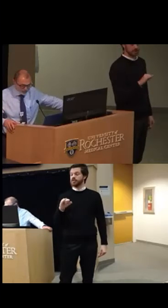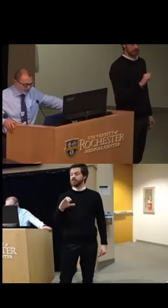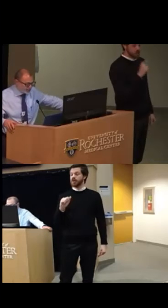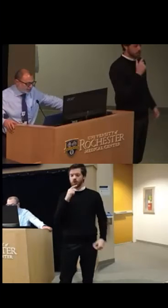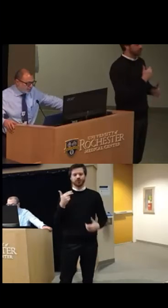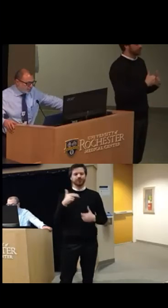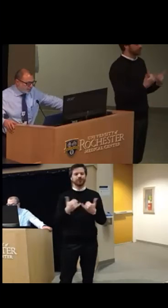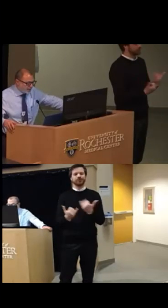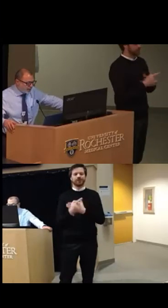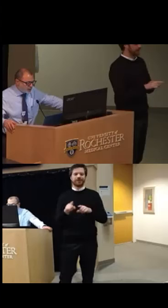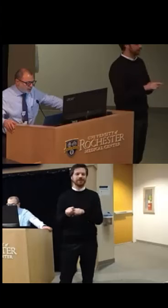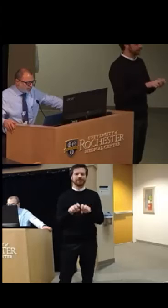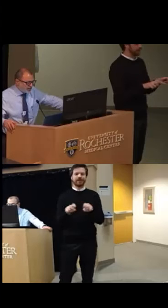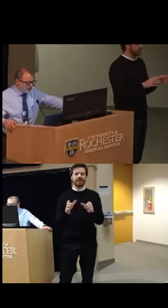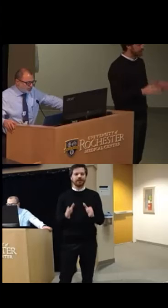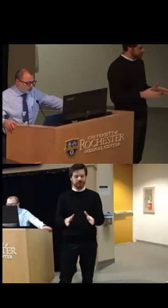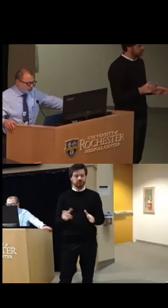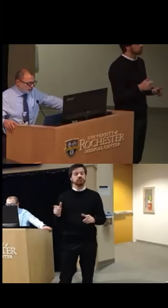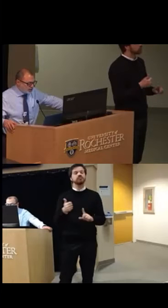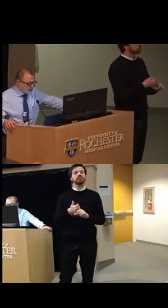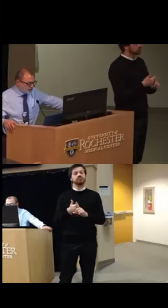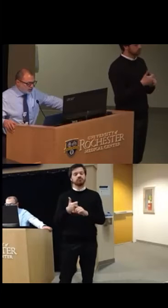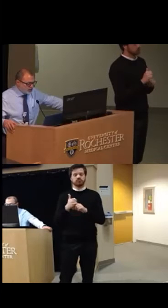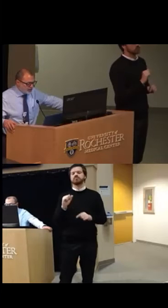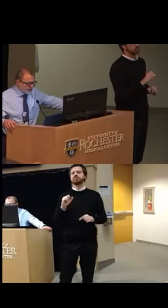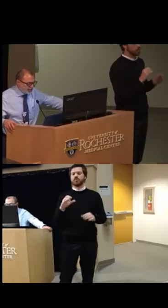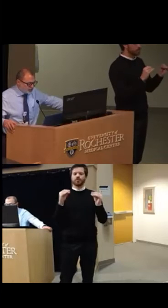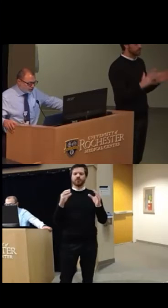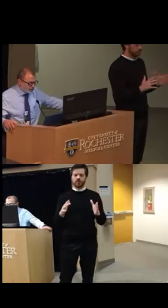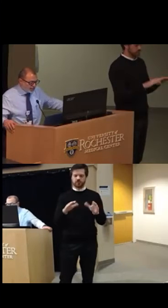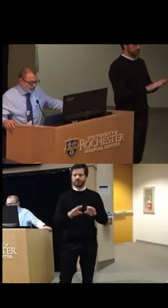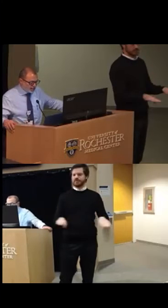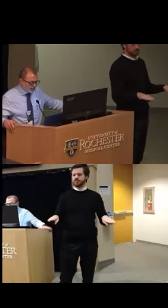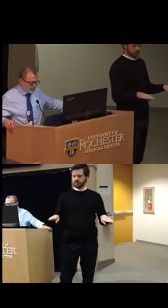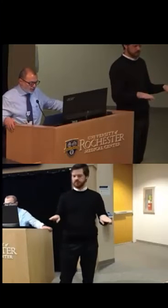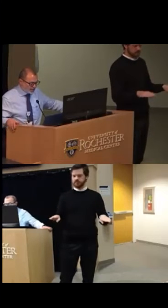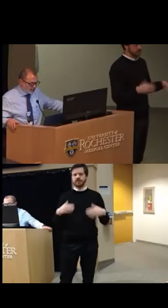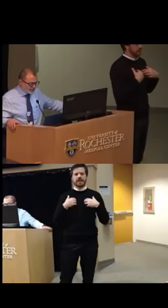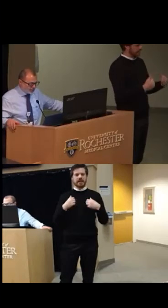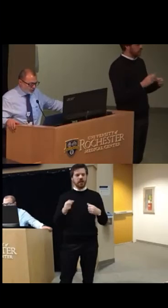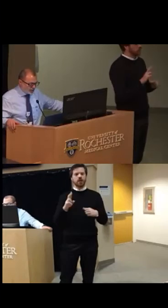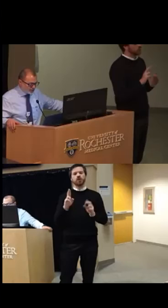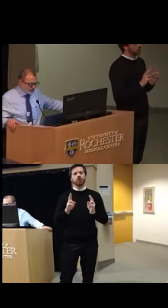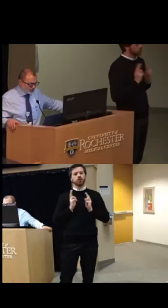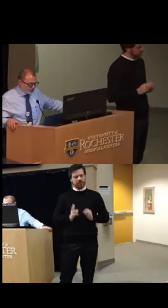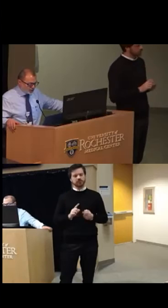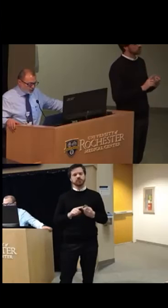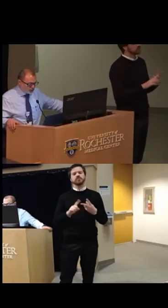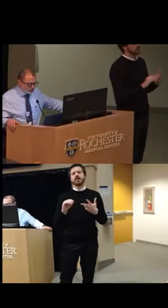a panelist Dr Shand is an associate uh professor of Pediatrics Health Humanities and bioethics she